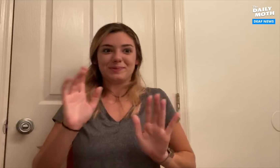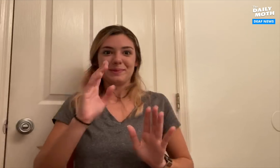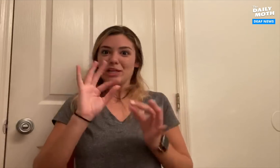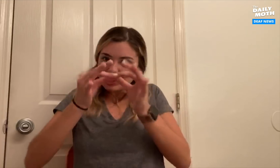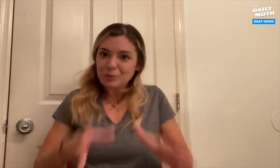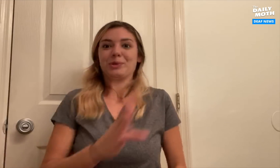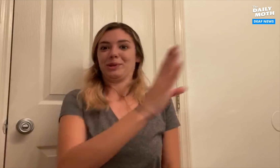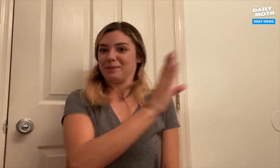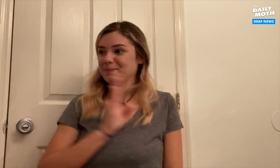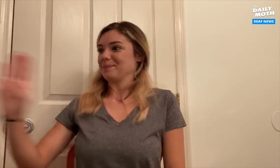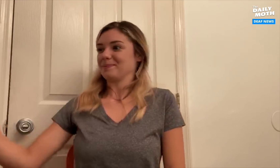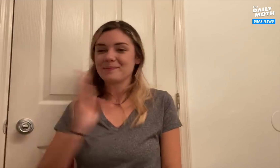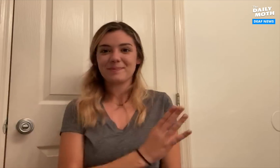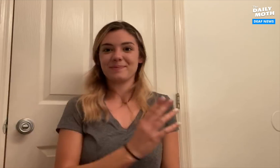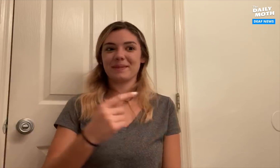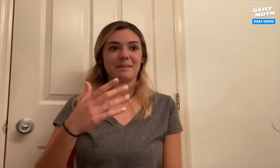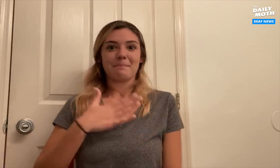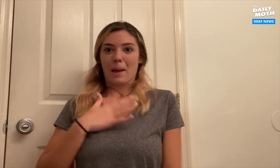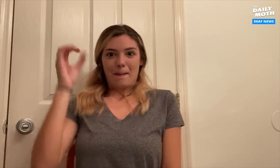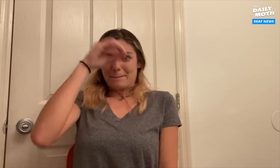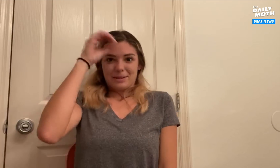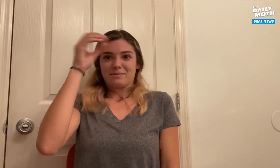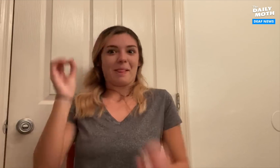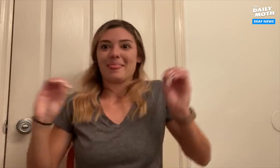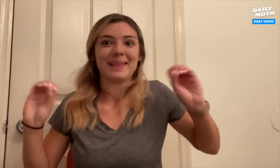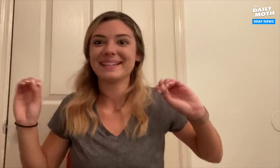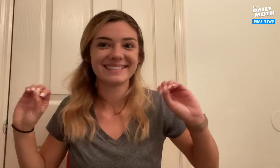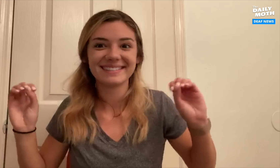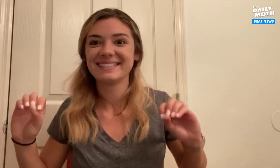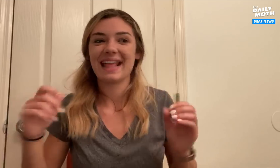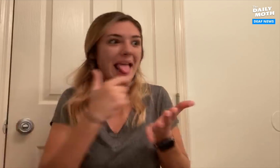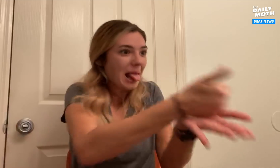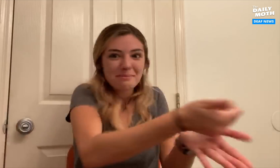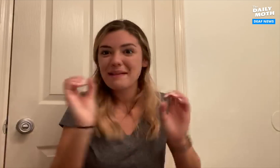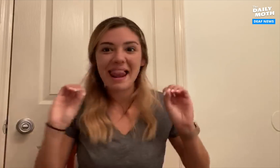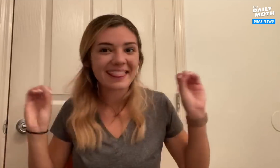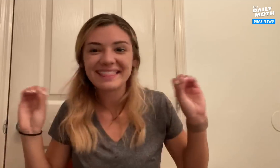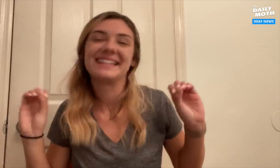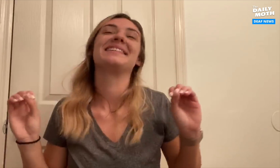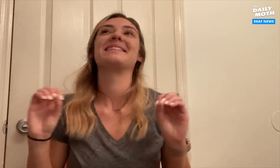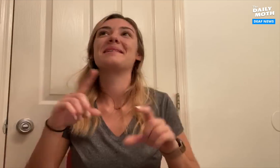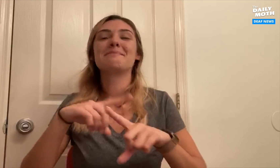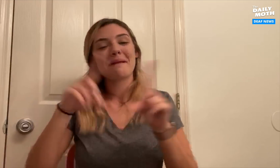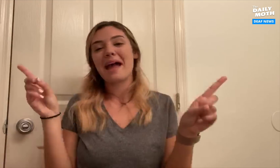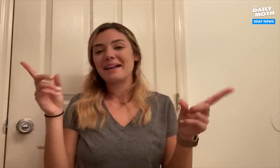that he continued the policy even when people were protesting about it.